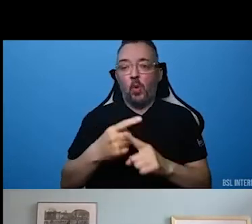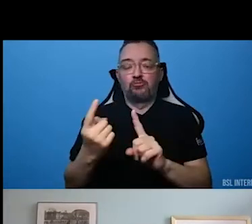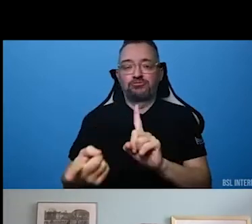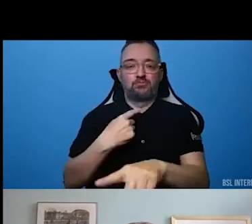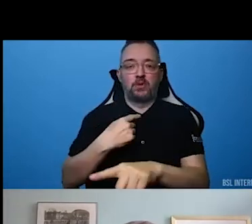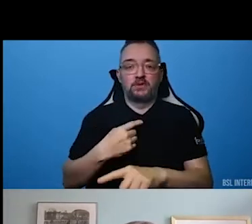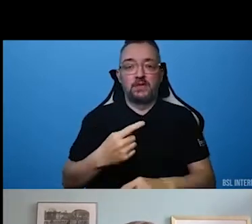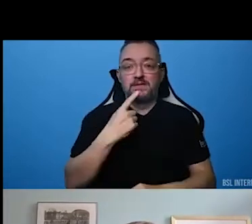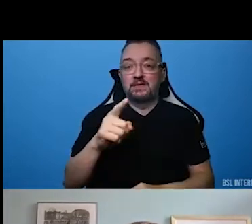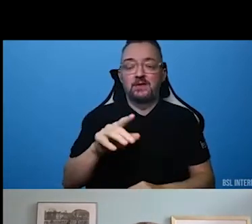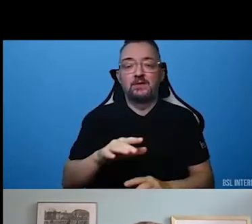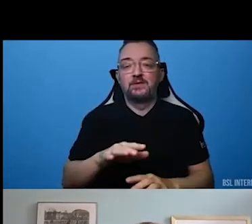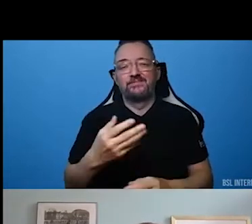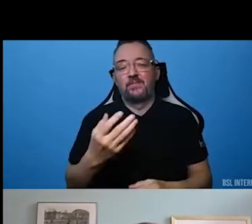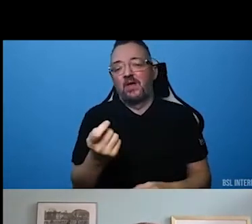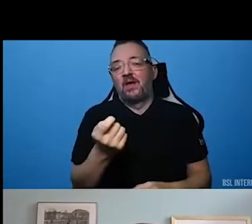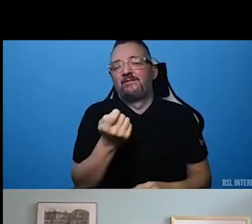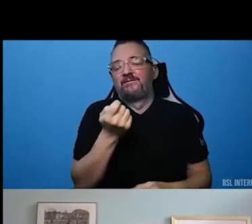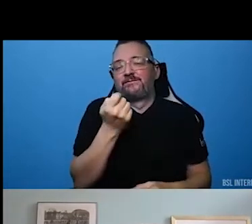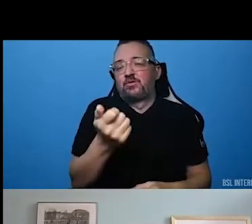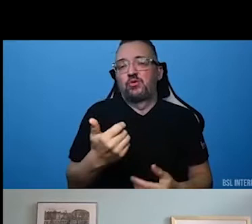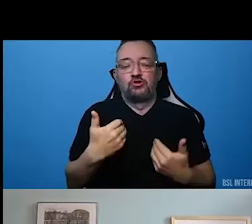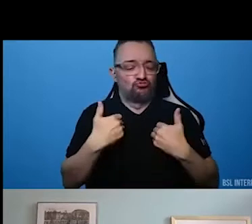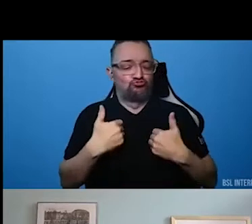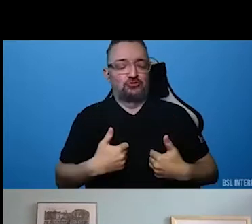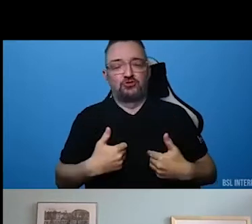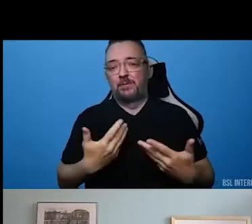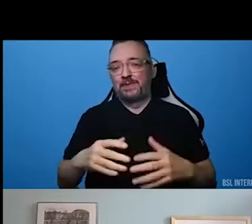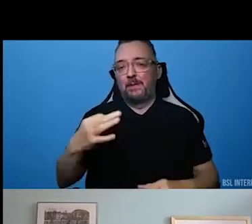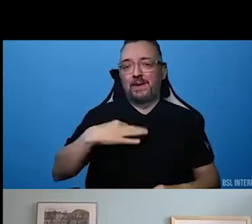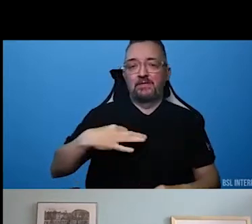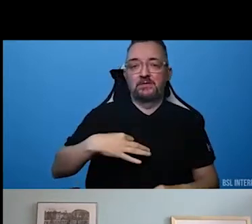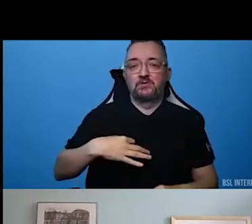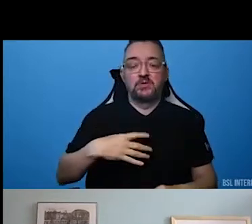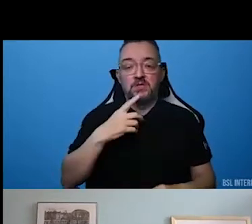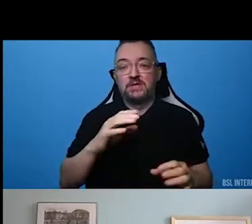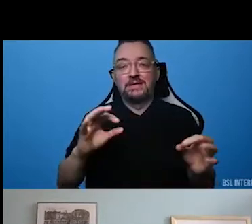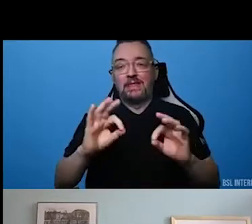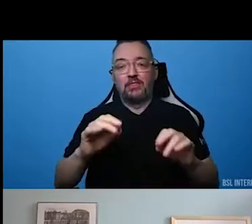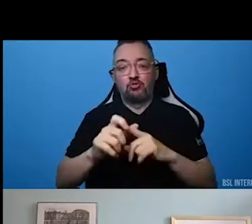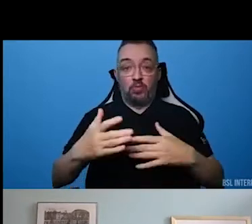well only a few rich merchants benefited but it's got nothing to do with me.